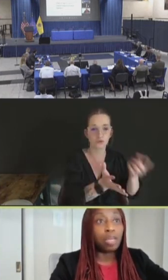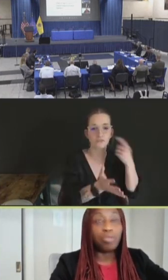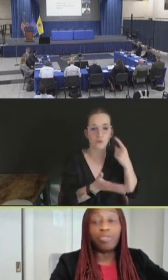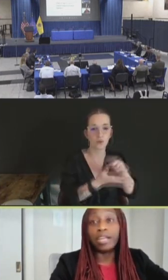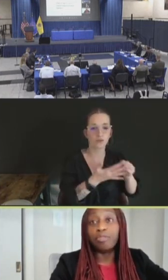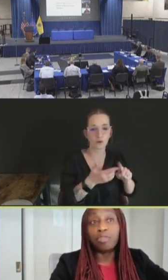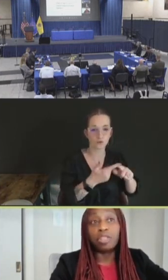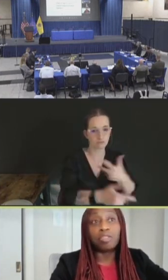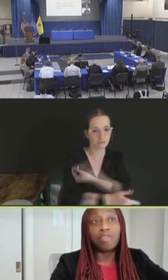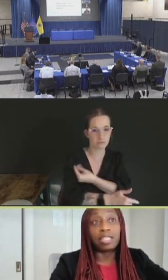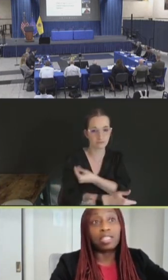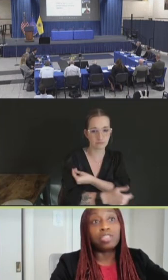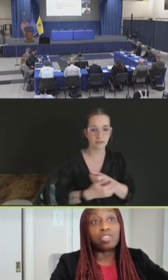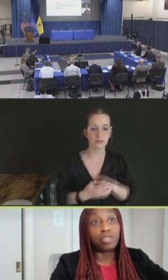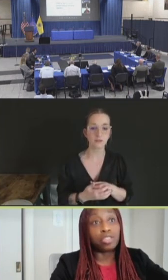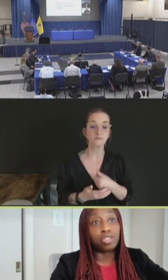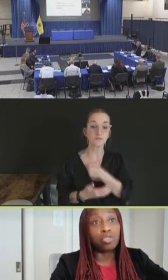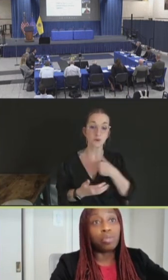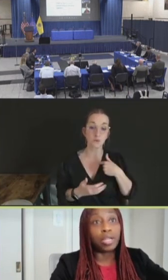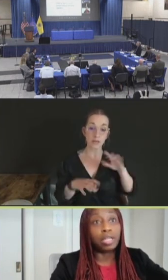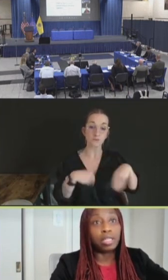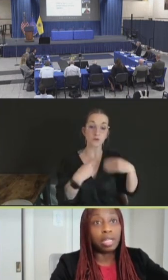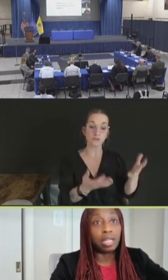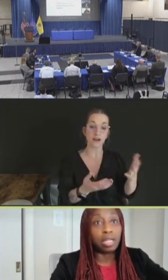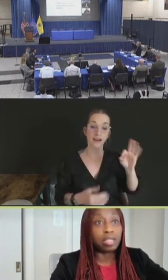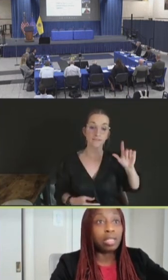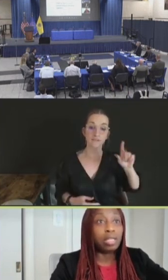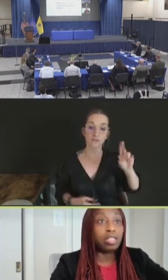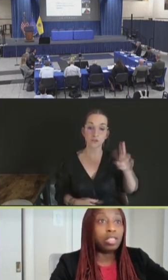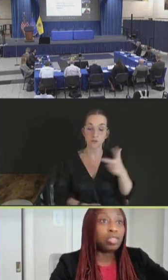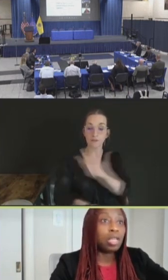are providing influenza vaccine services to American Indian and Alaska Natives.